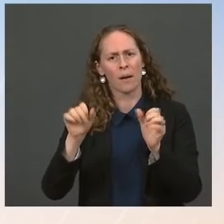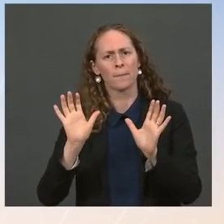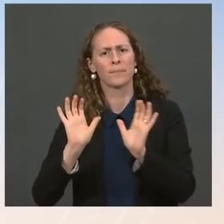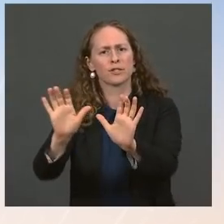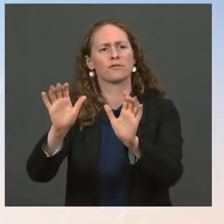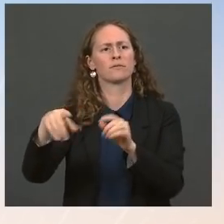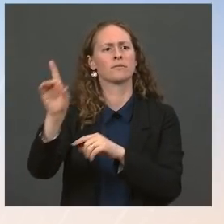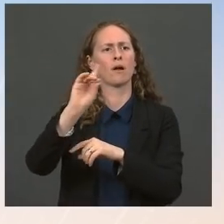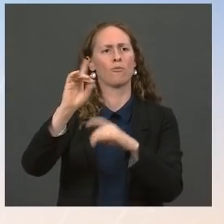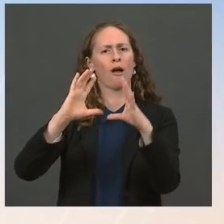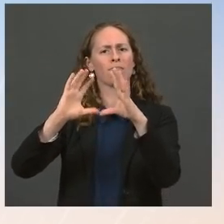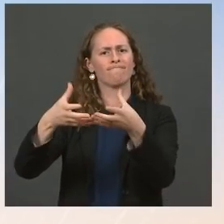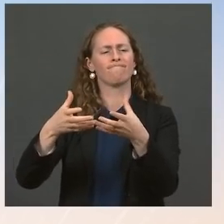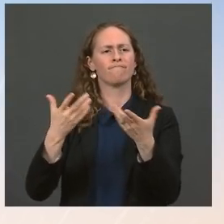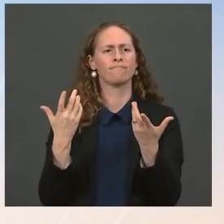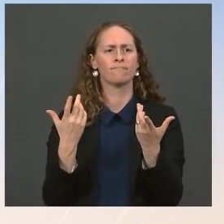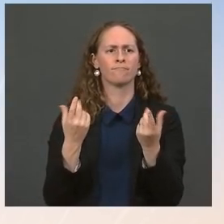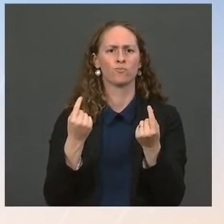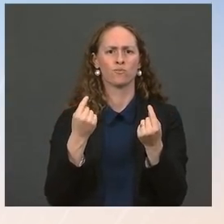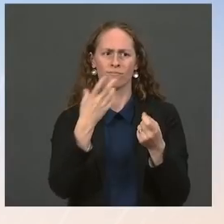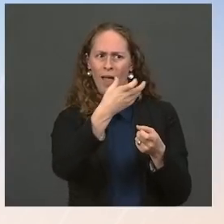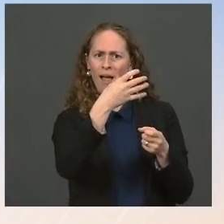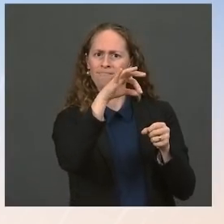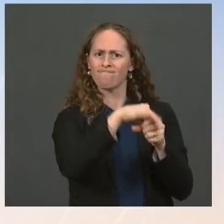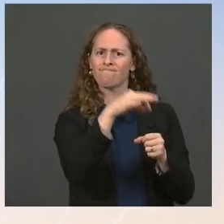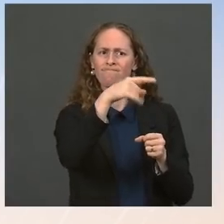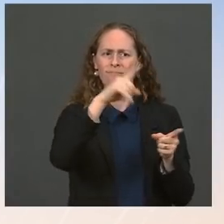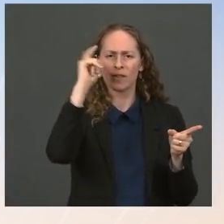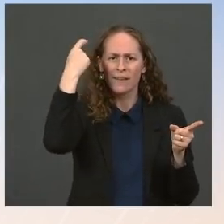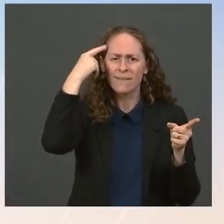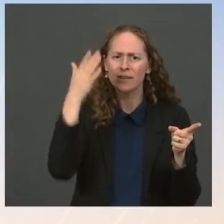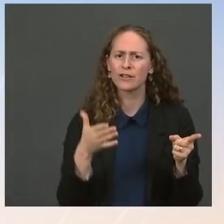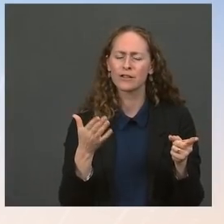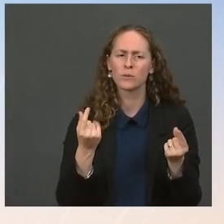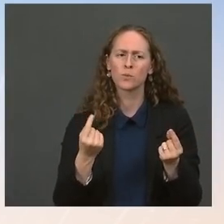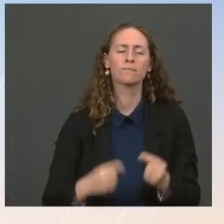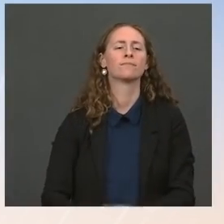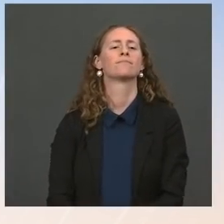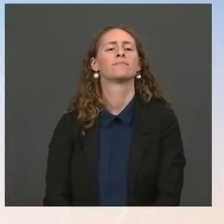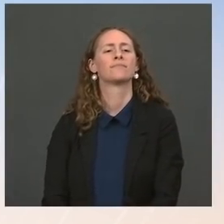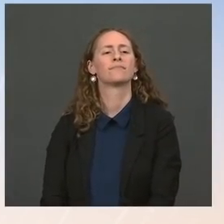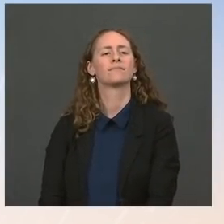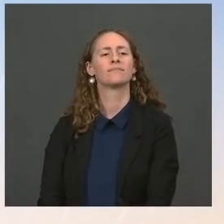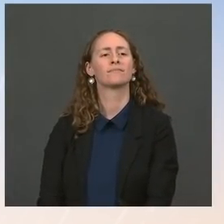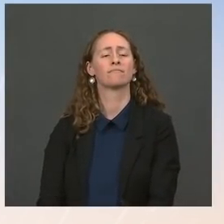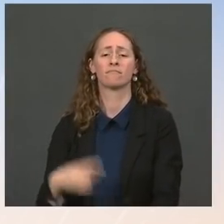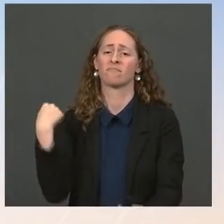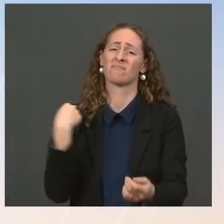and certainly the President and our entire senior team is continuing to press all members